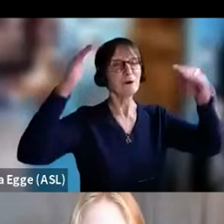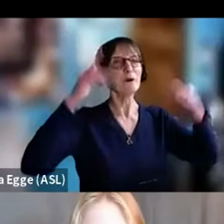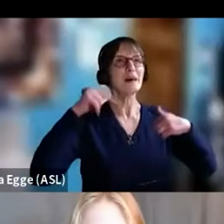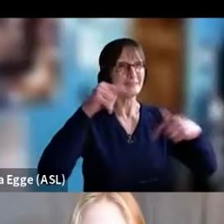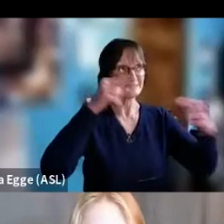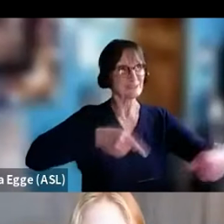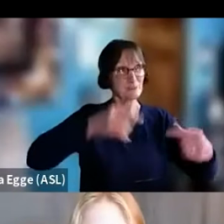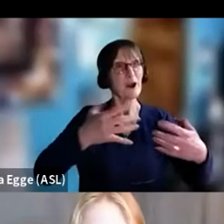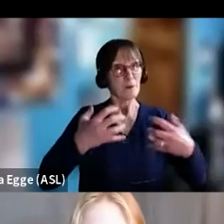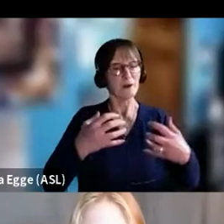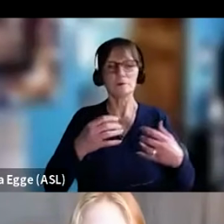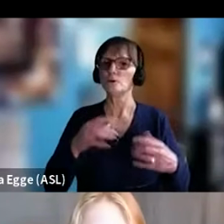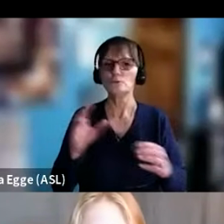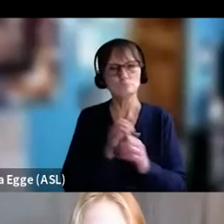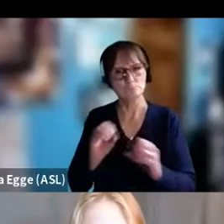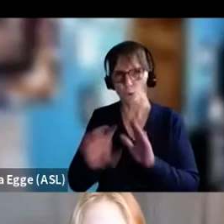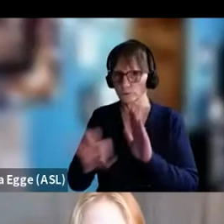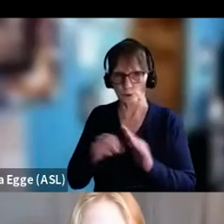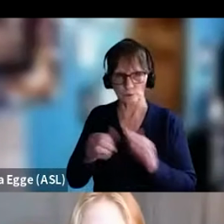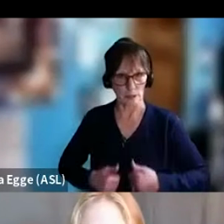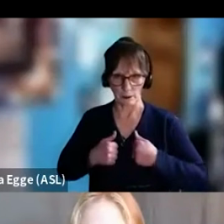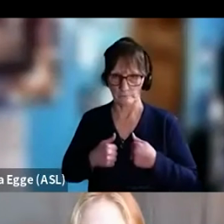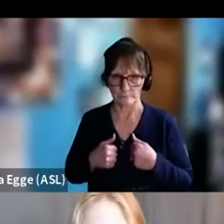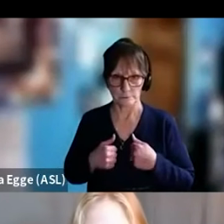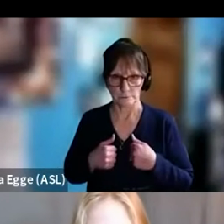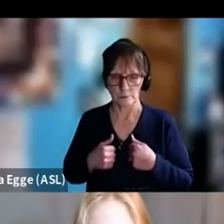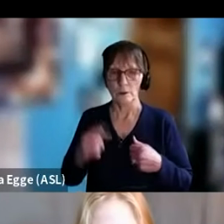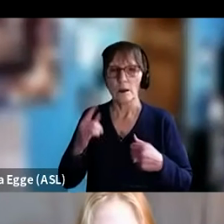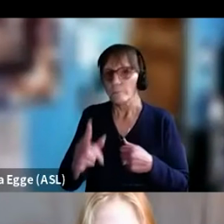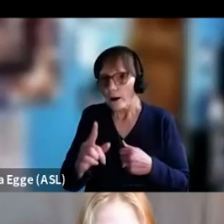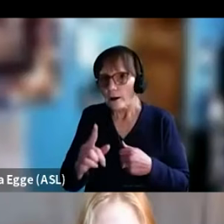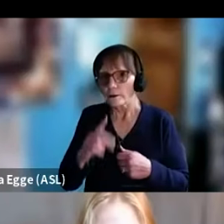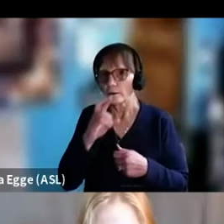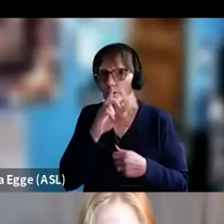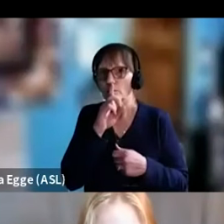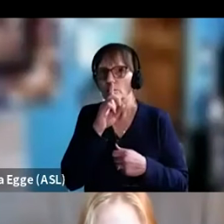Like nobody chose this life and yet the reality is, it exists.